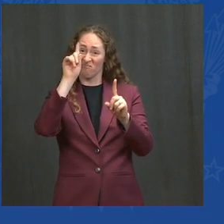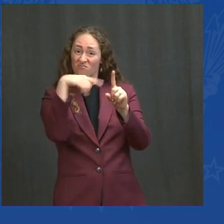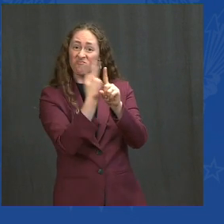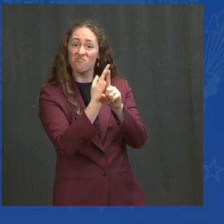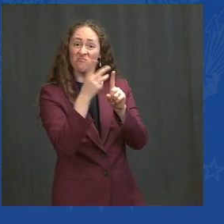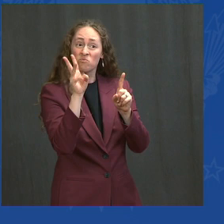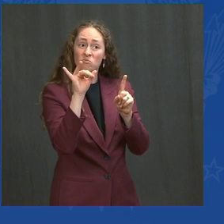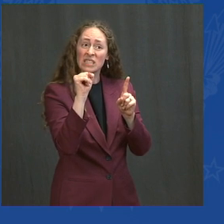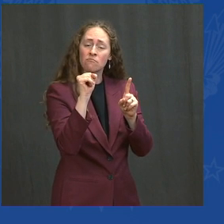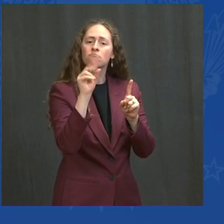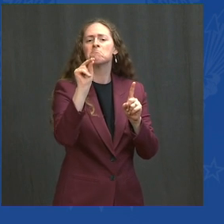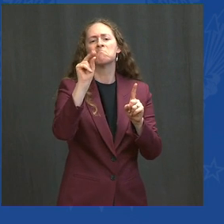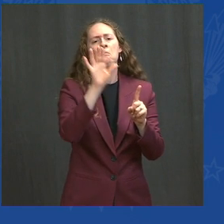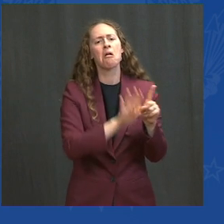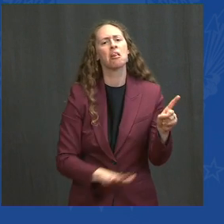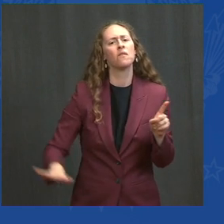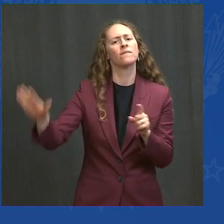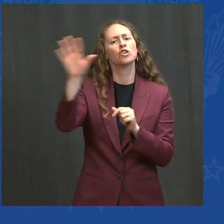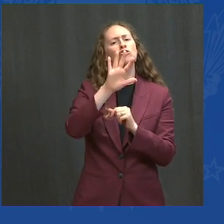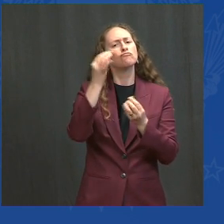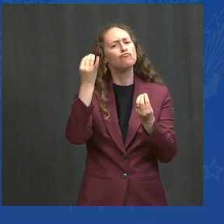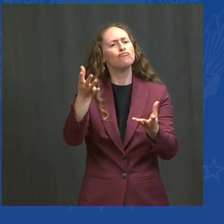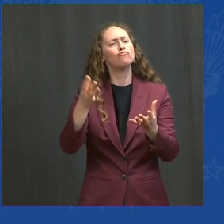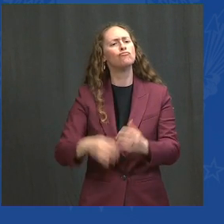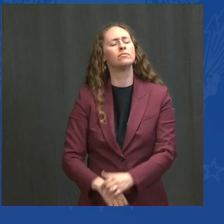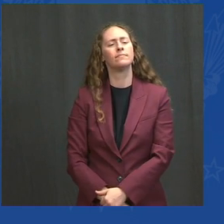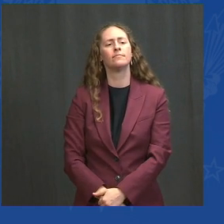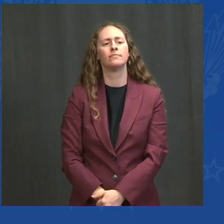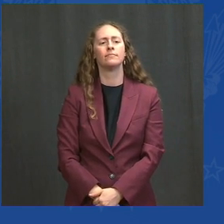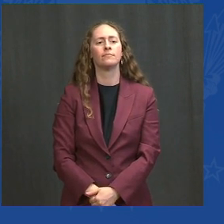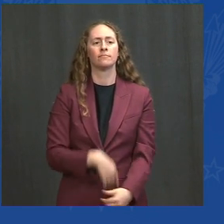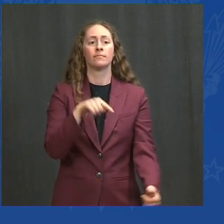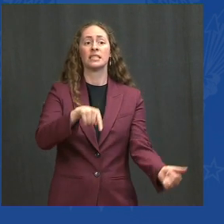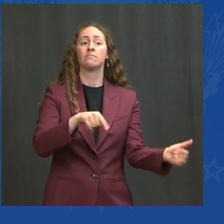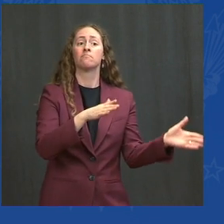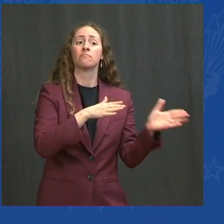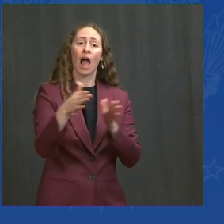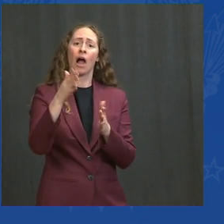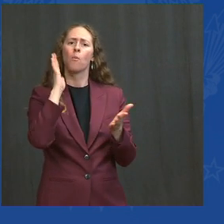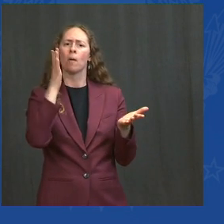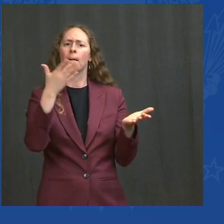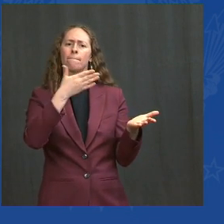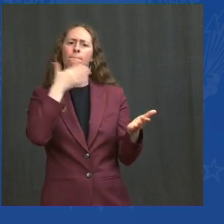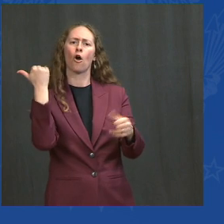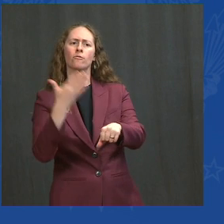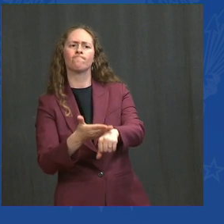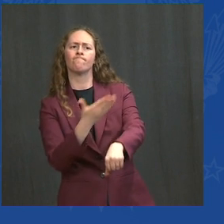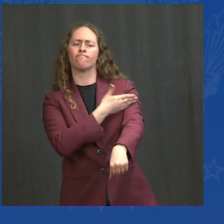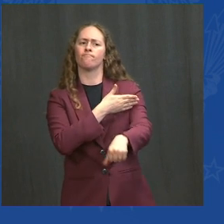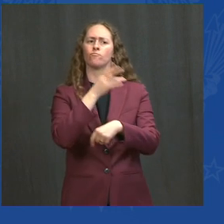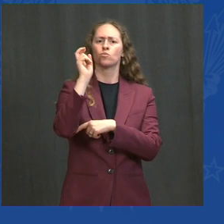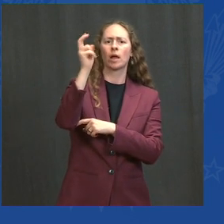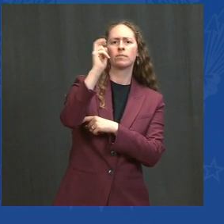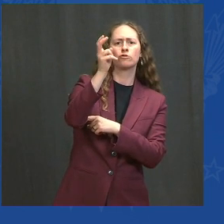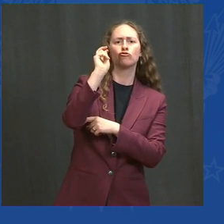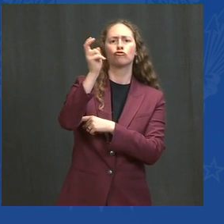This deal will also put Americans to work building transmission lines -- the largest investment in clean energy transmission